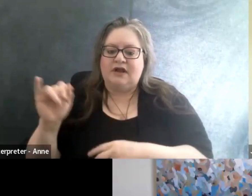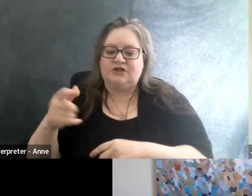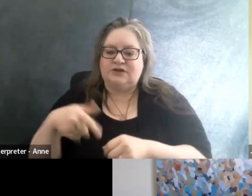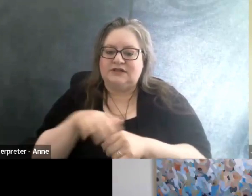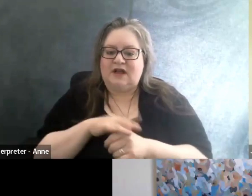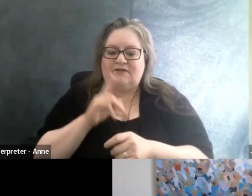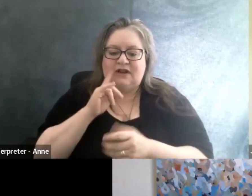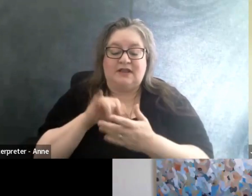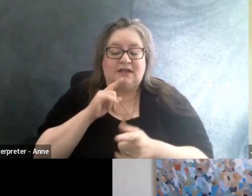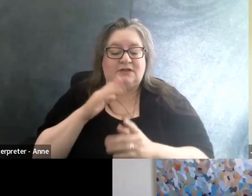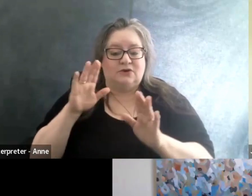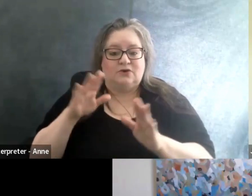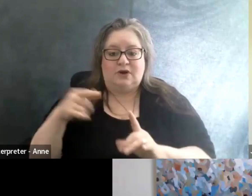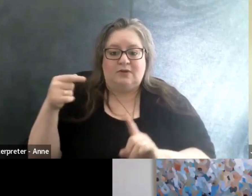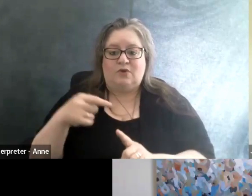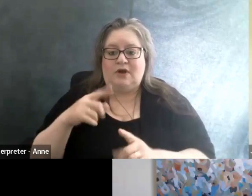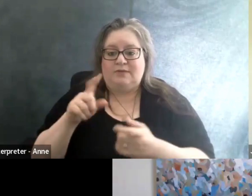think is a great point, particularly in this space.